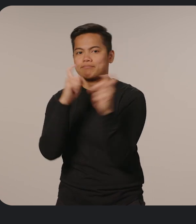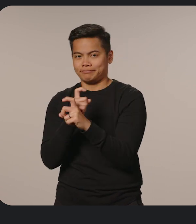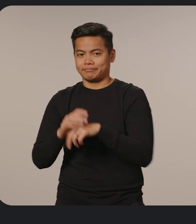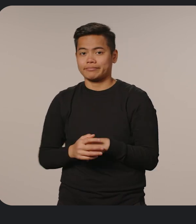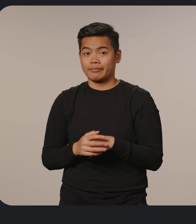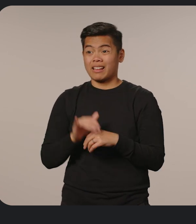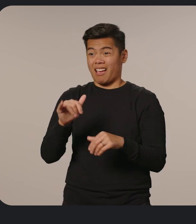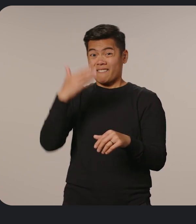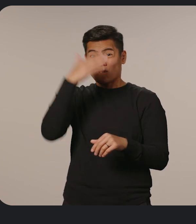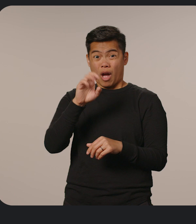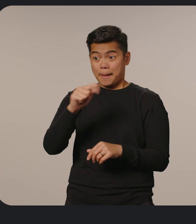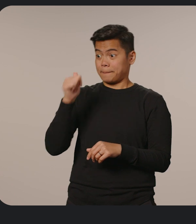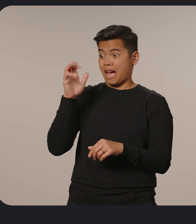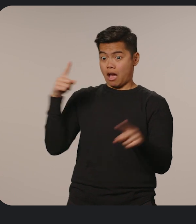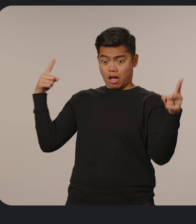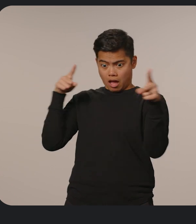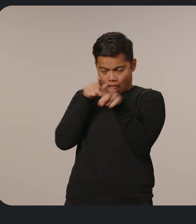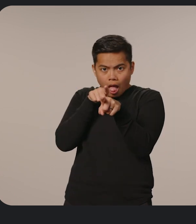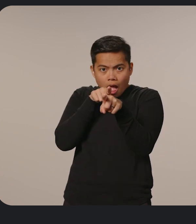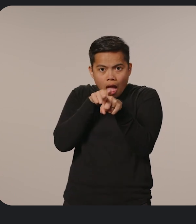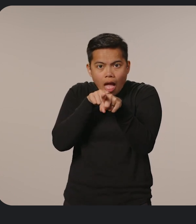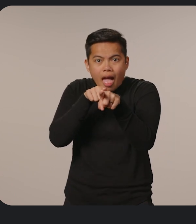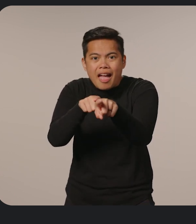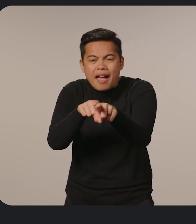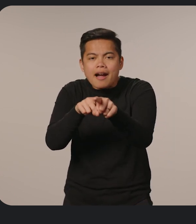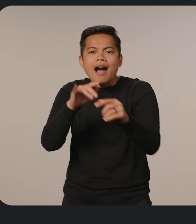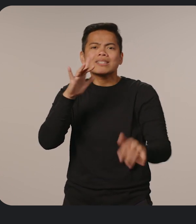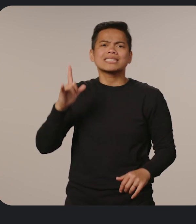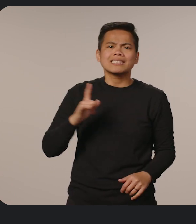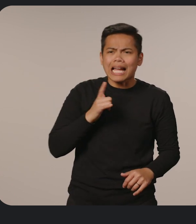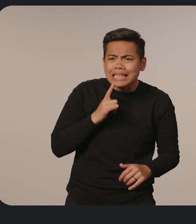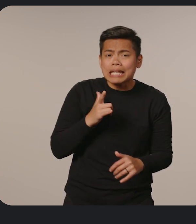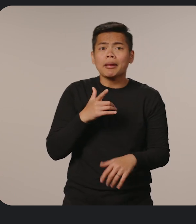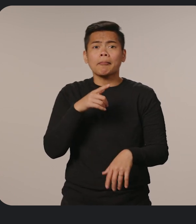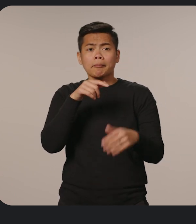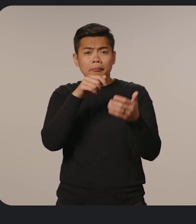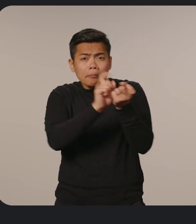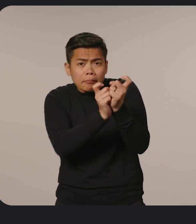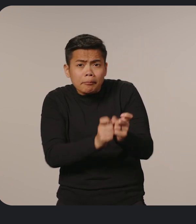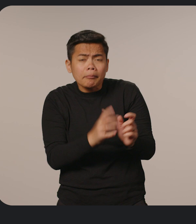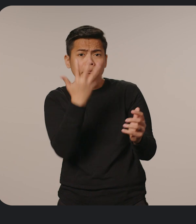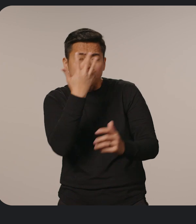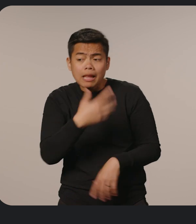the lines between front end and backhand have begun to blur one moment you might